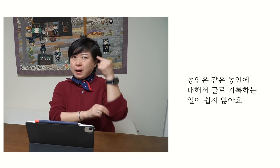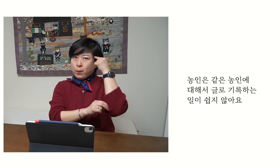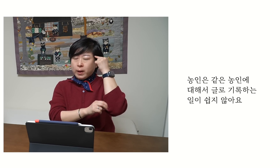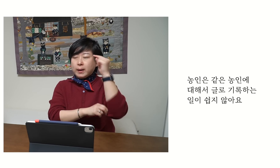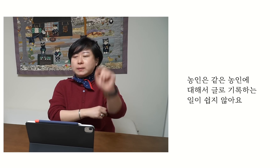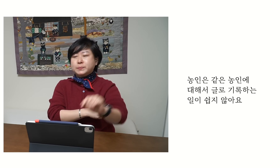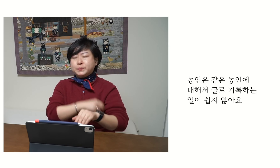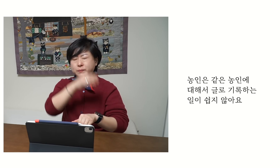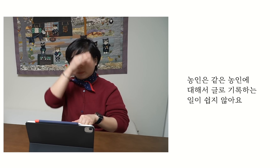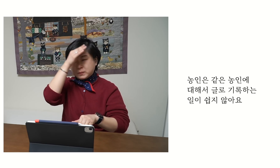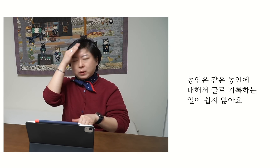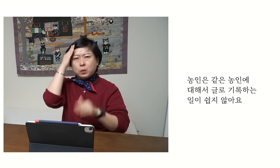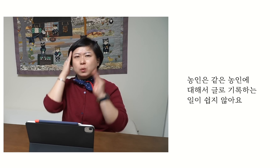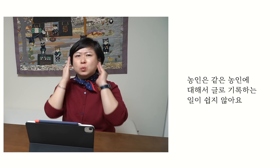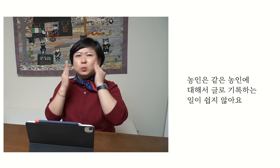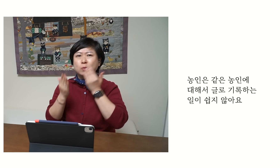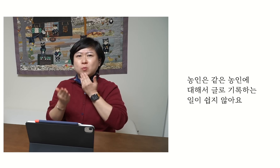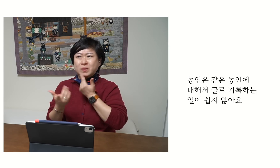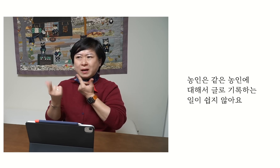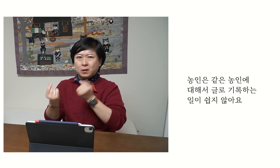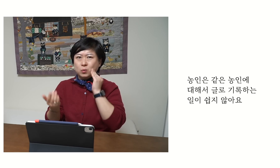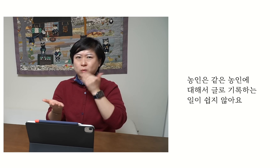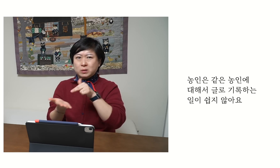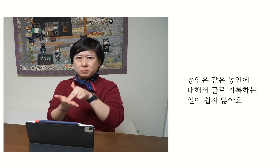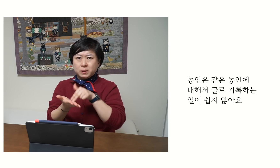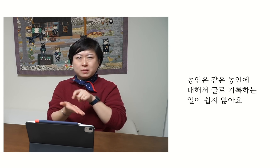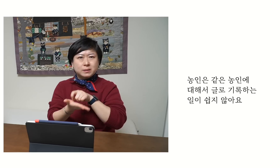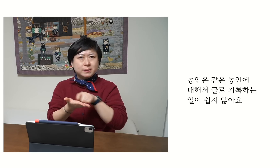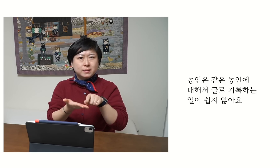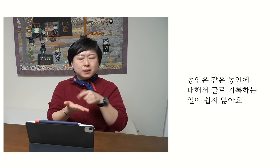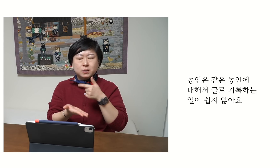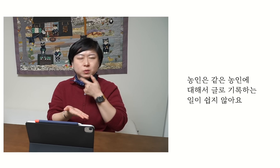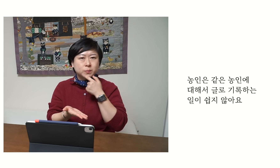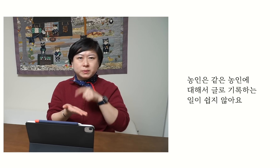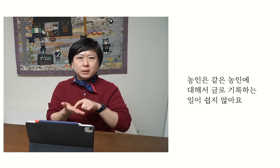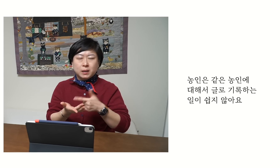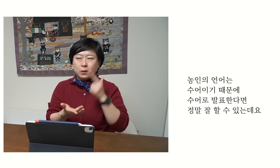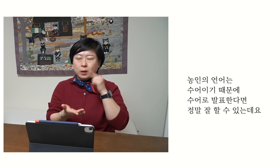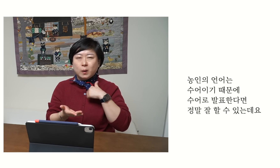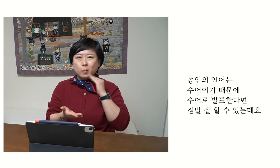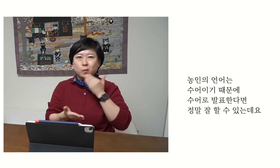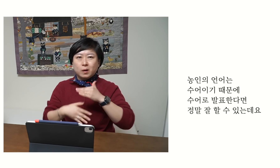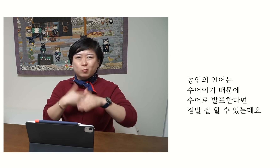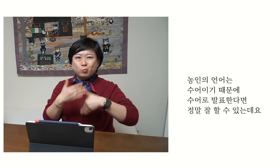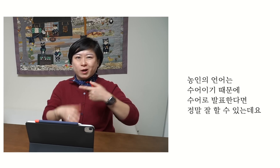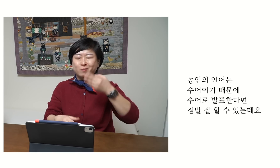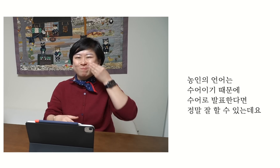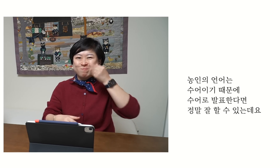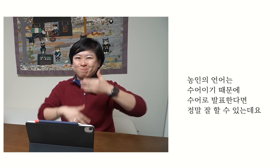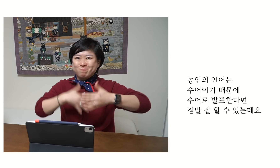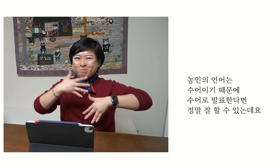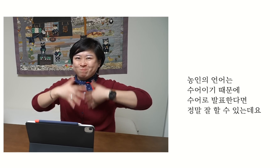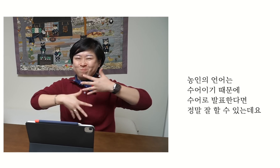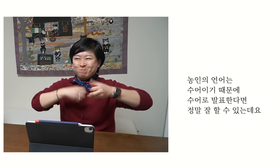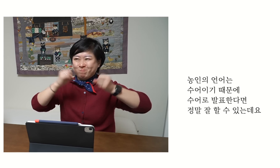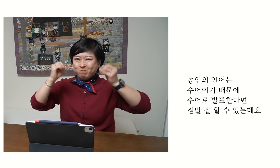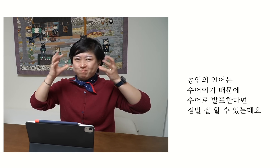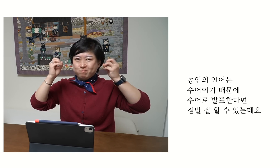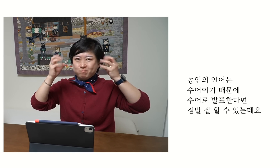It is not easy for the deaf to write about the same deaf person. Because the language of the deaf is sign language, if you present it in sign language,